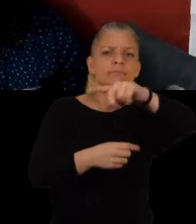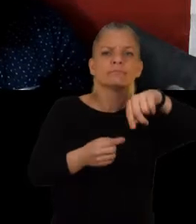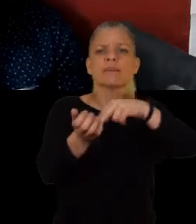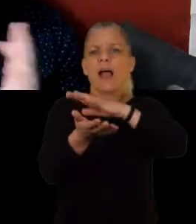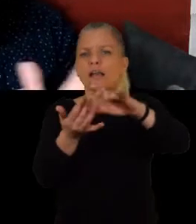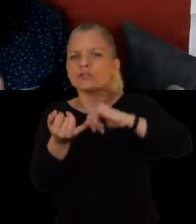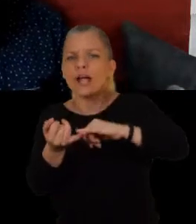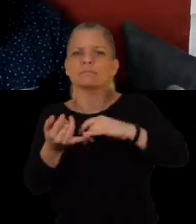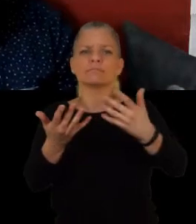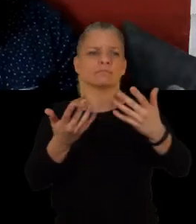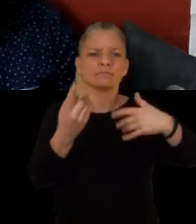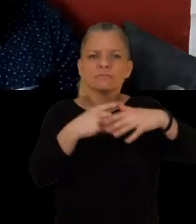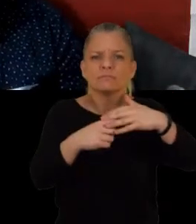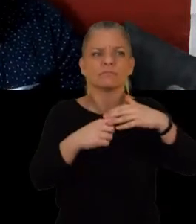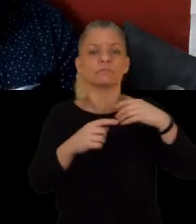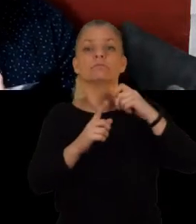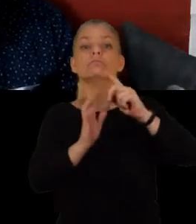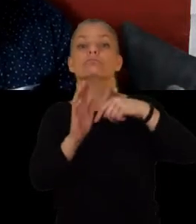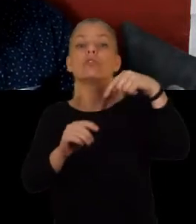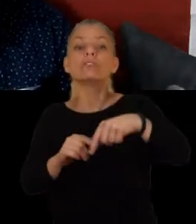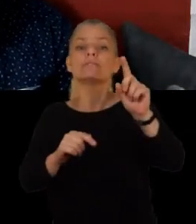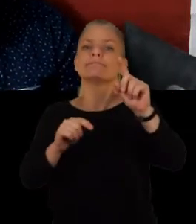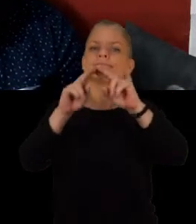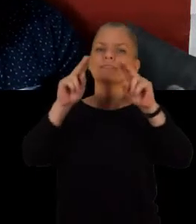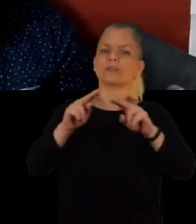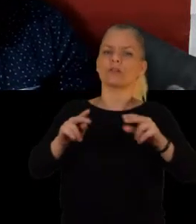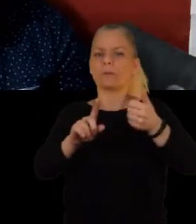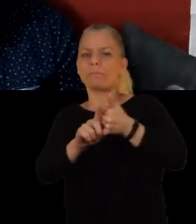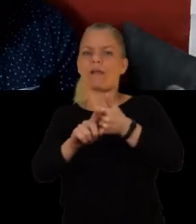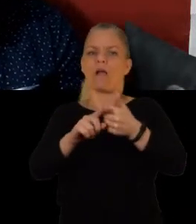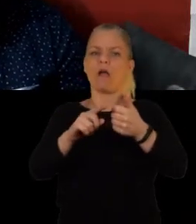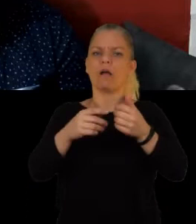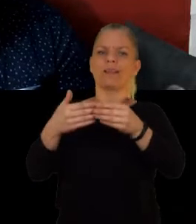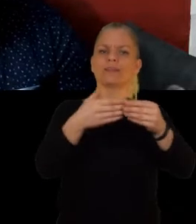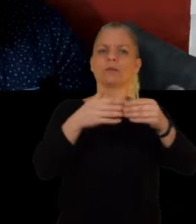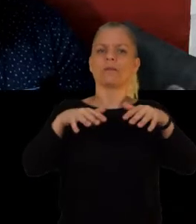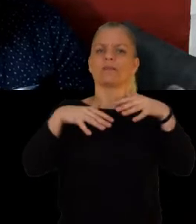NHS or charities and then one of our projects yeah is the pure international peer leadership network